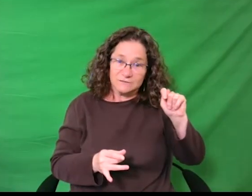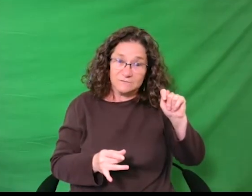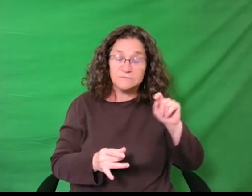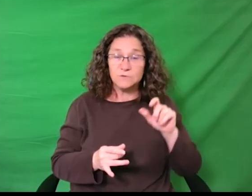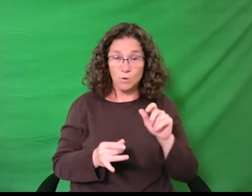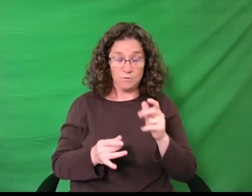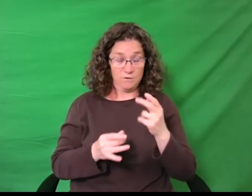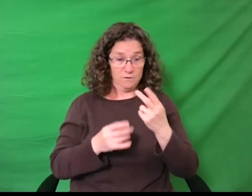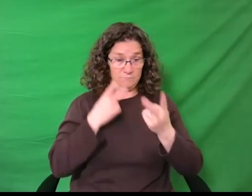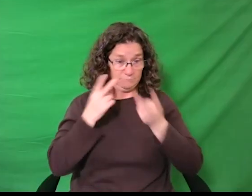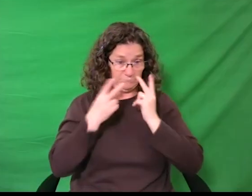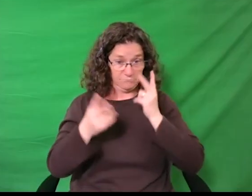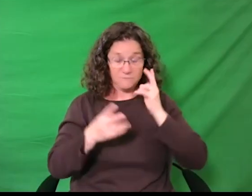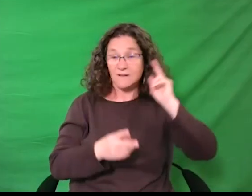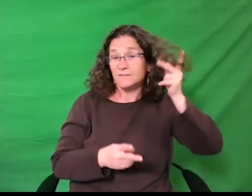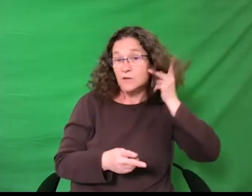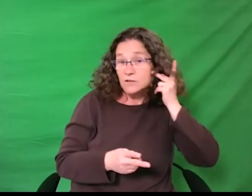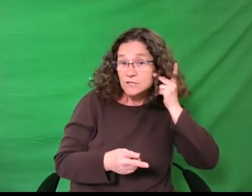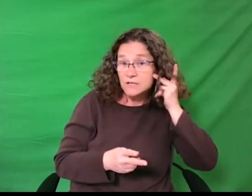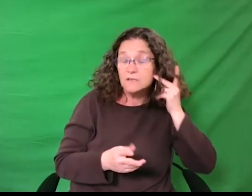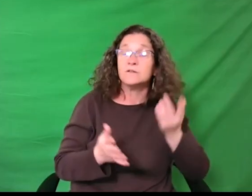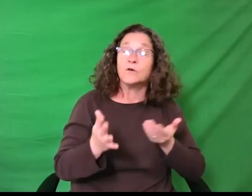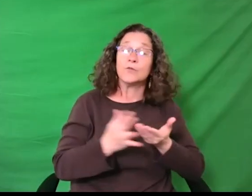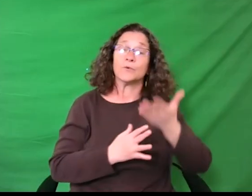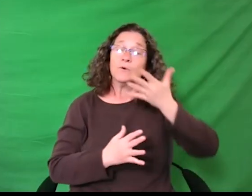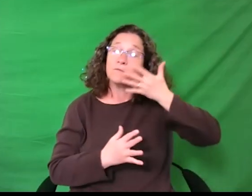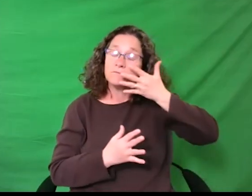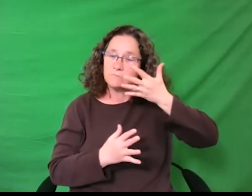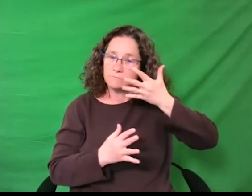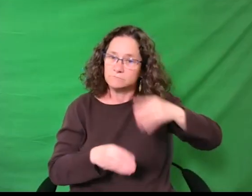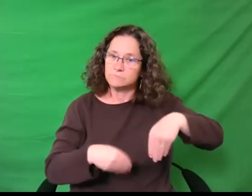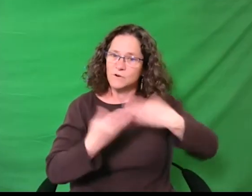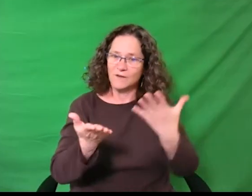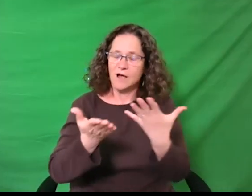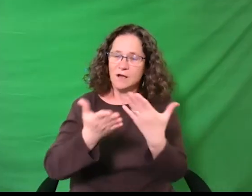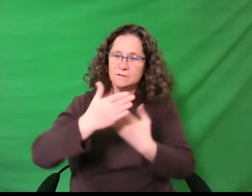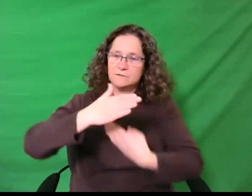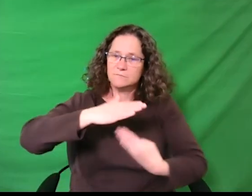blocks of spoken language. And as Jen said before, while cuing was developed for use